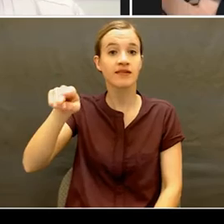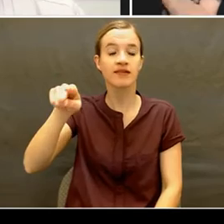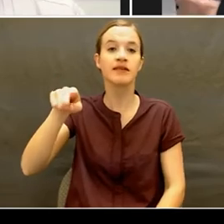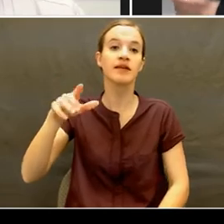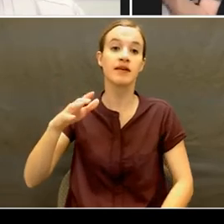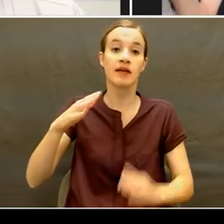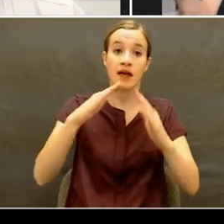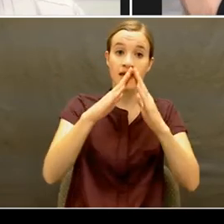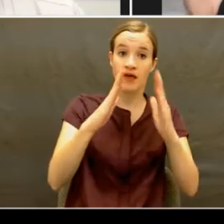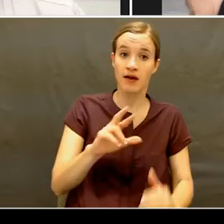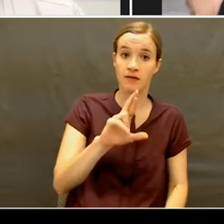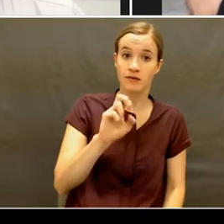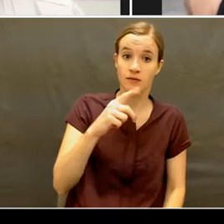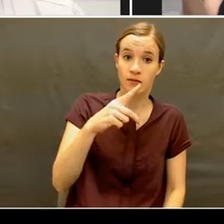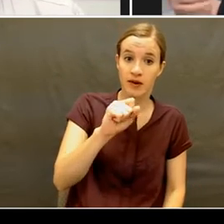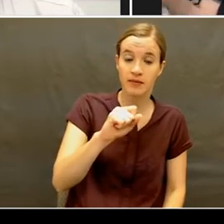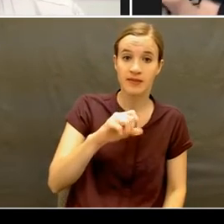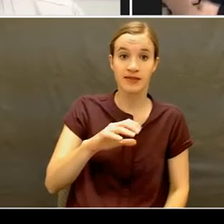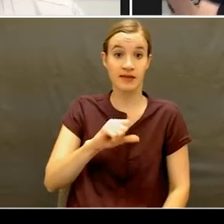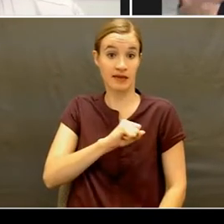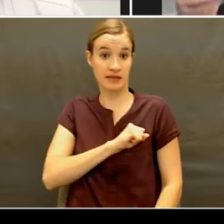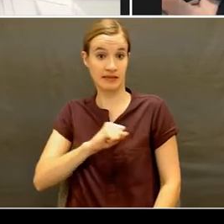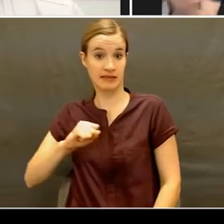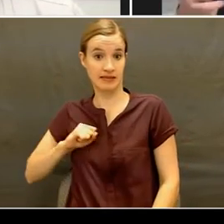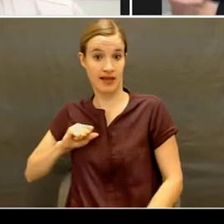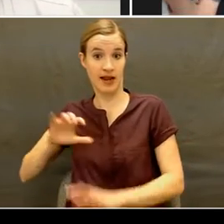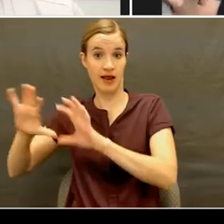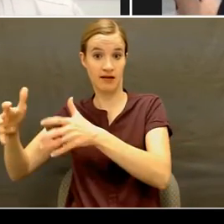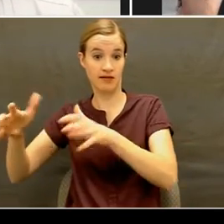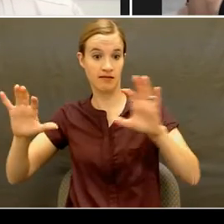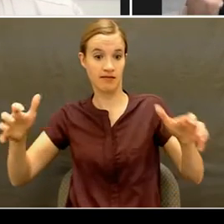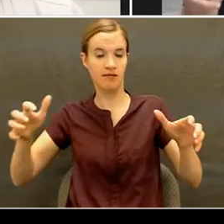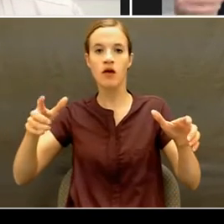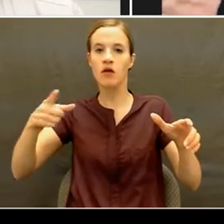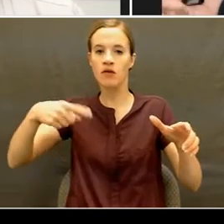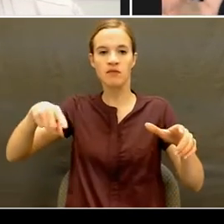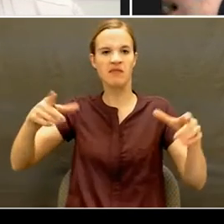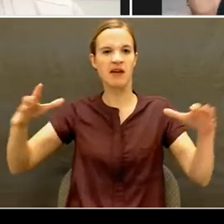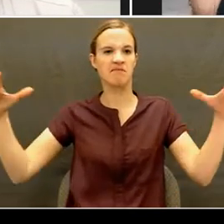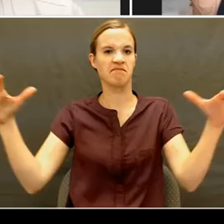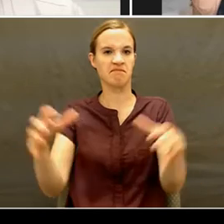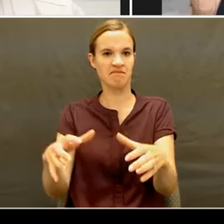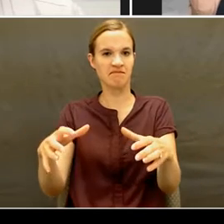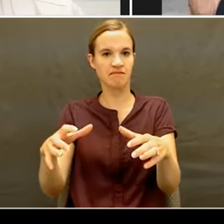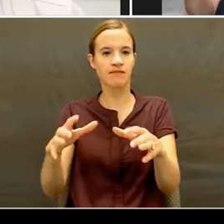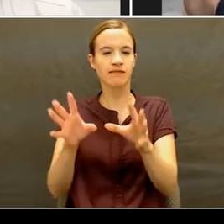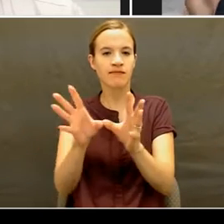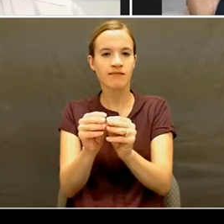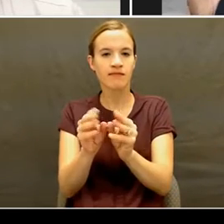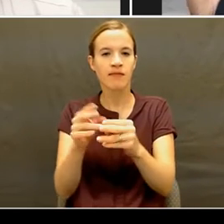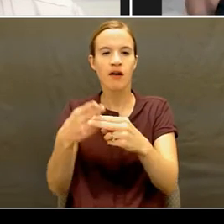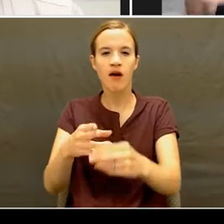both, both sides of the House and Senate come together, they don't do this very often, but they